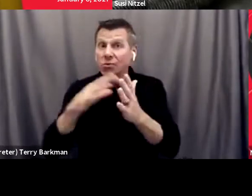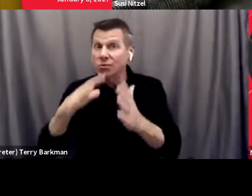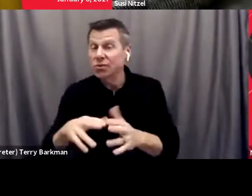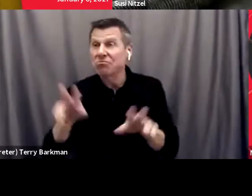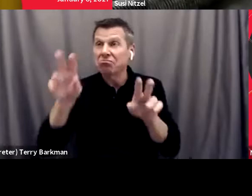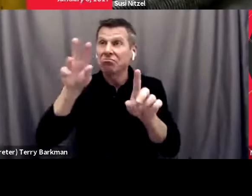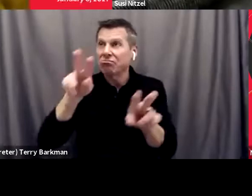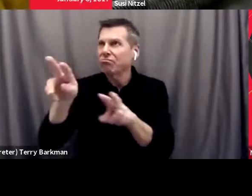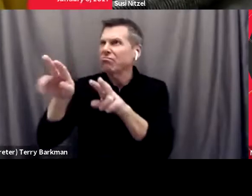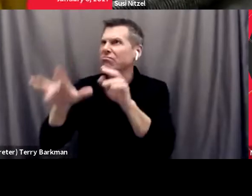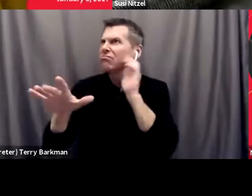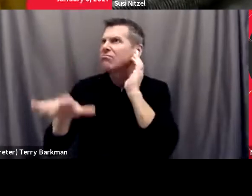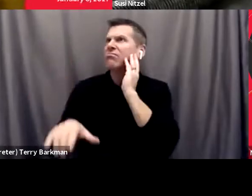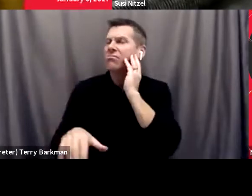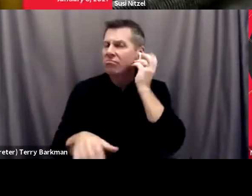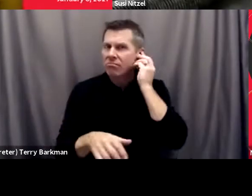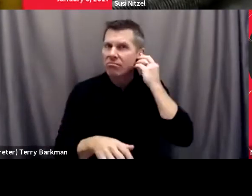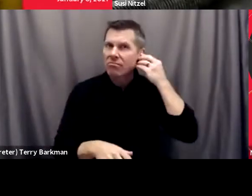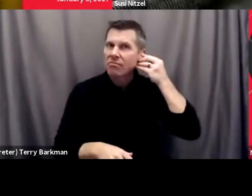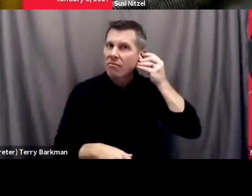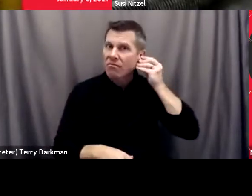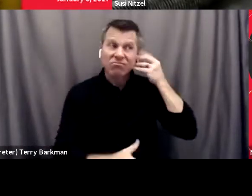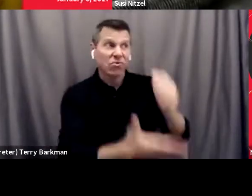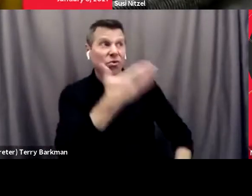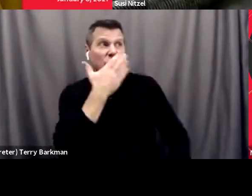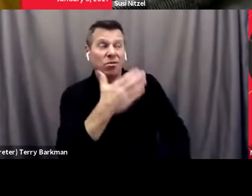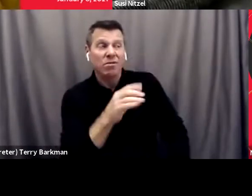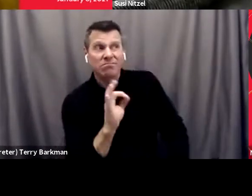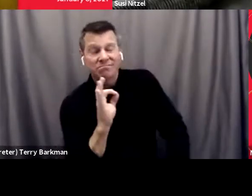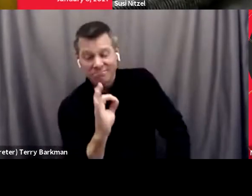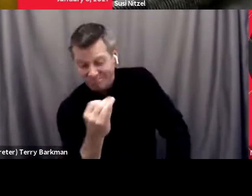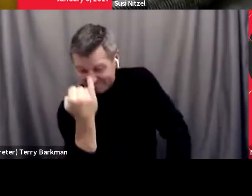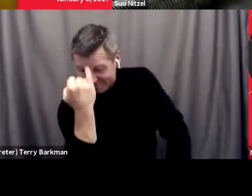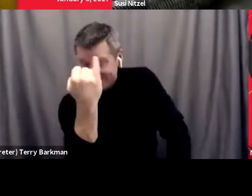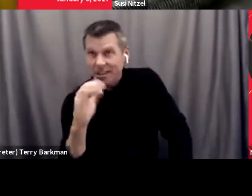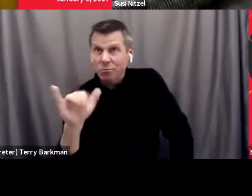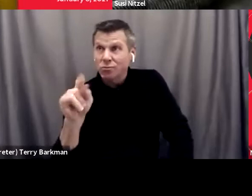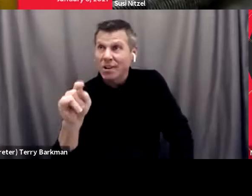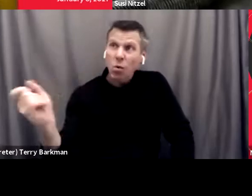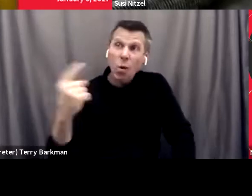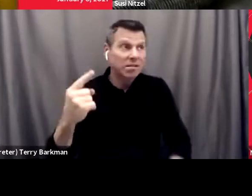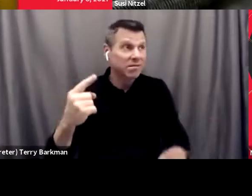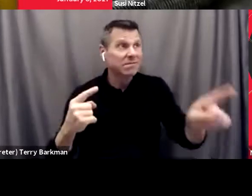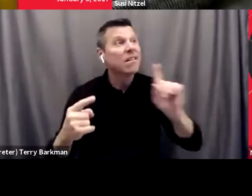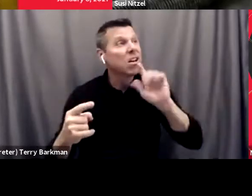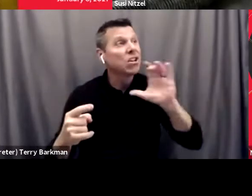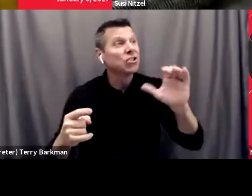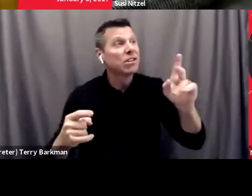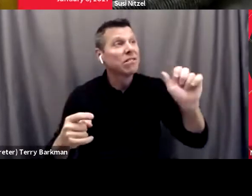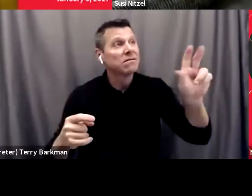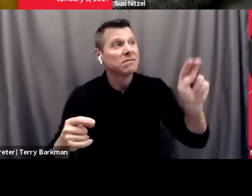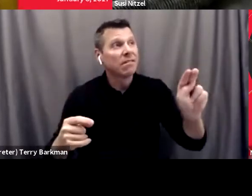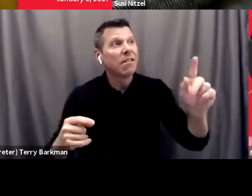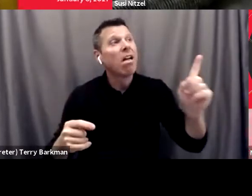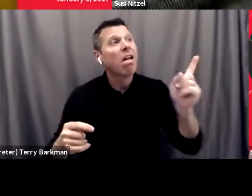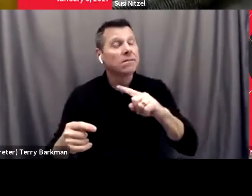Yeah, it was good. Thank you. sherlyn. And, Brett for the question, you know, I in when social sciences what when we didn't have